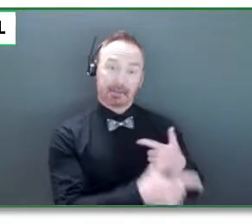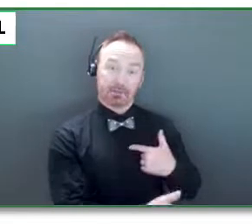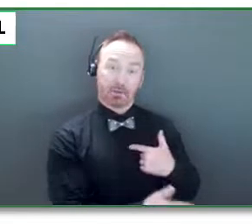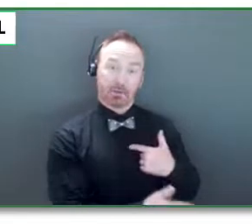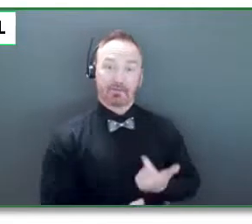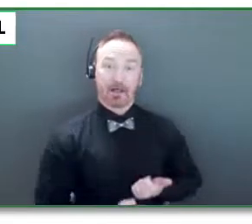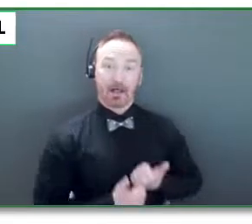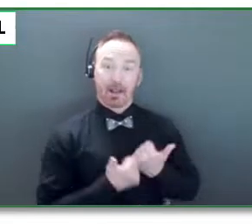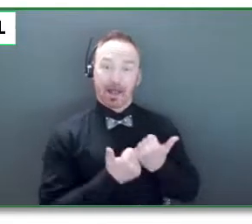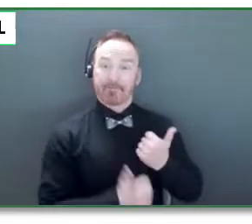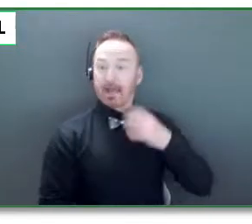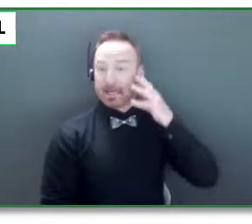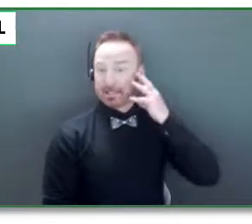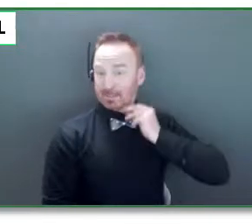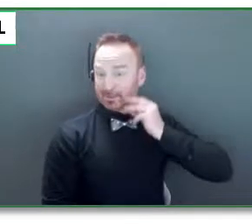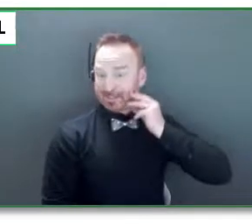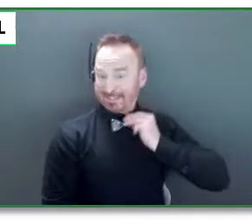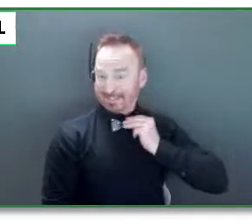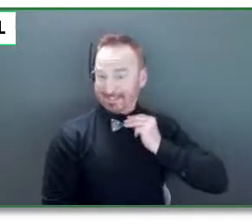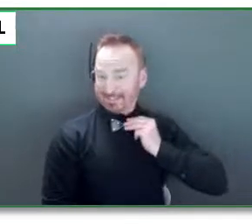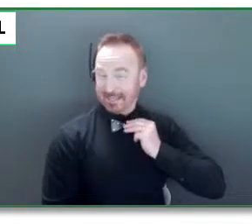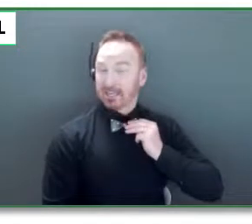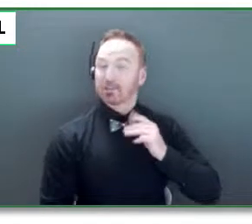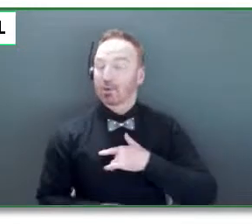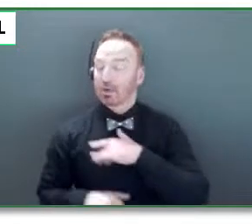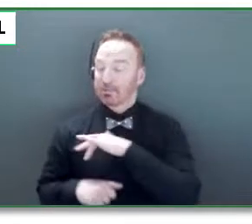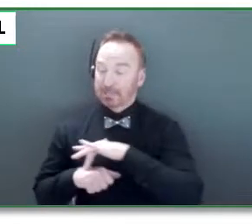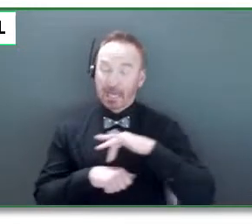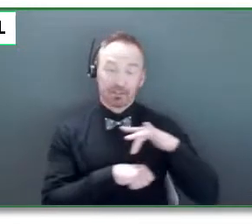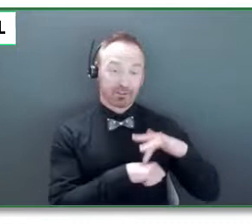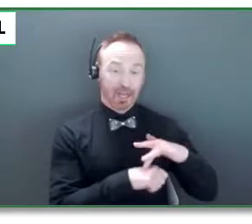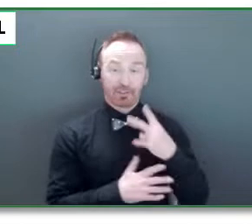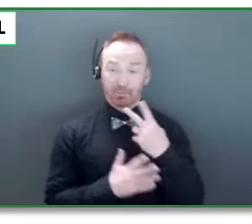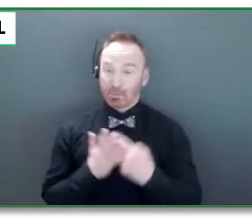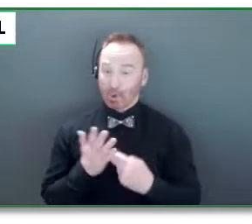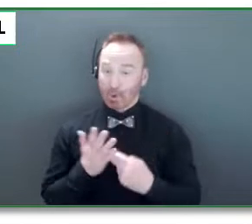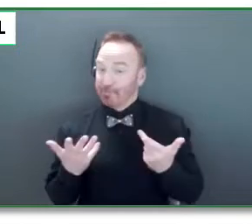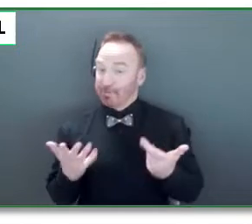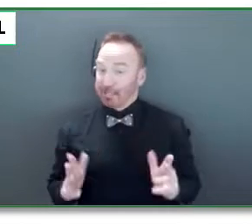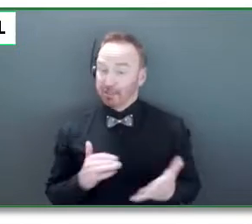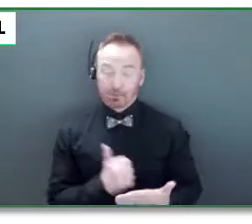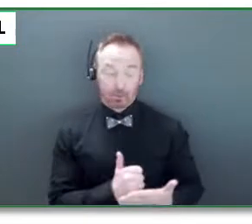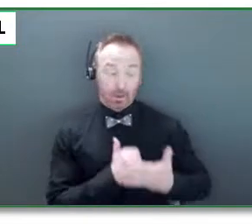presentation today. Um and what I will be talking about is